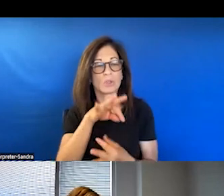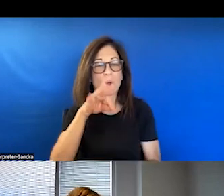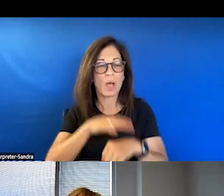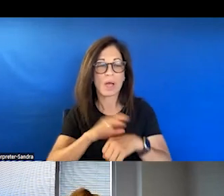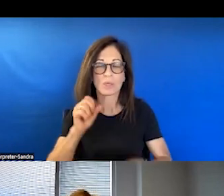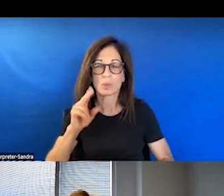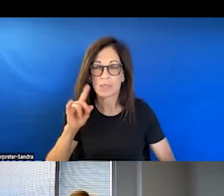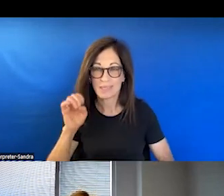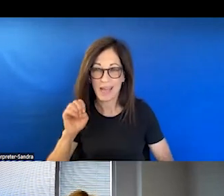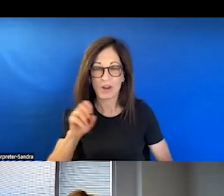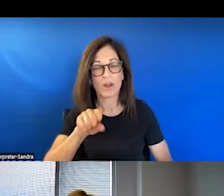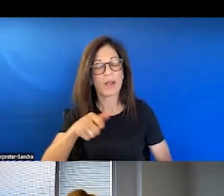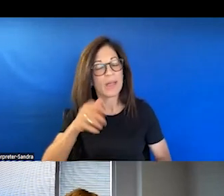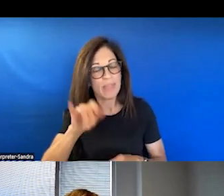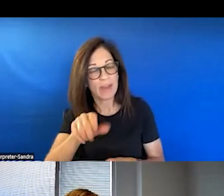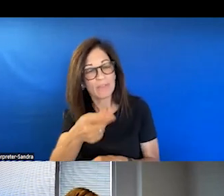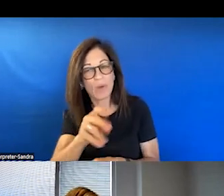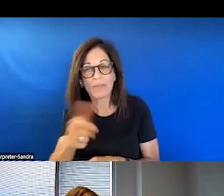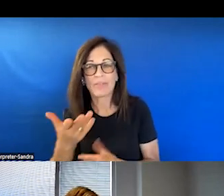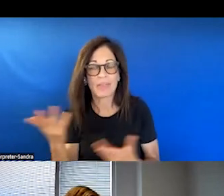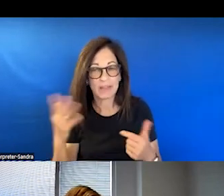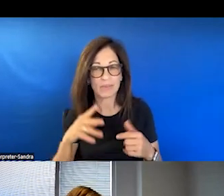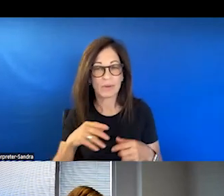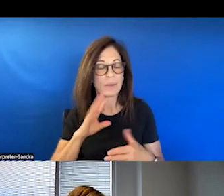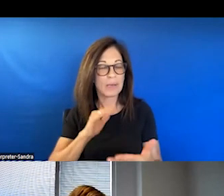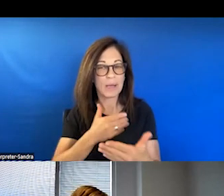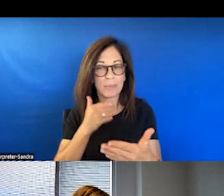ENCOURAGE YOU ALL TO CHECK THAT OUT. AND, THEN OUR FINAL SLIDE